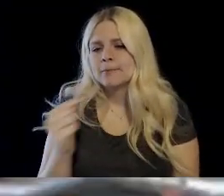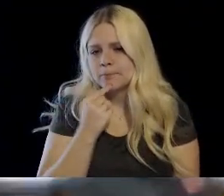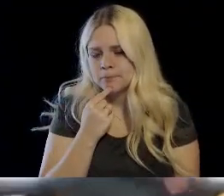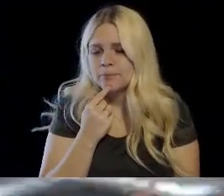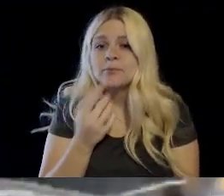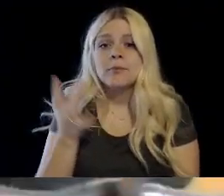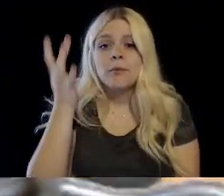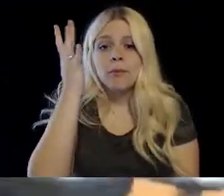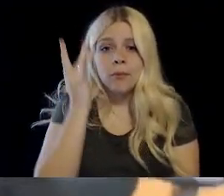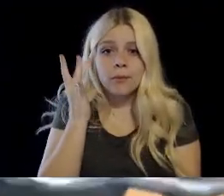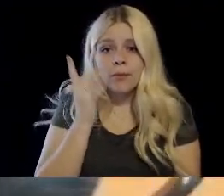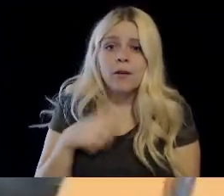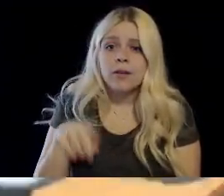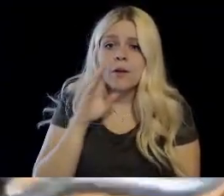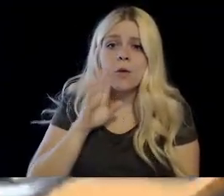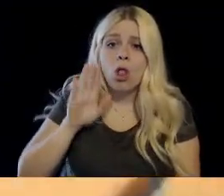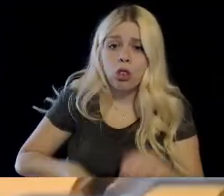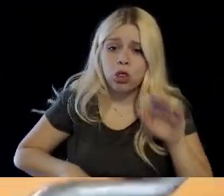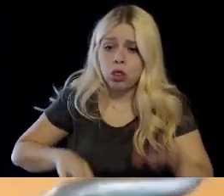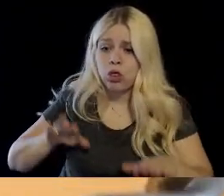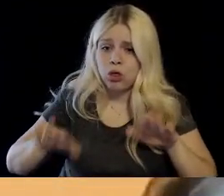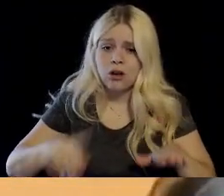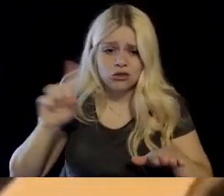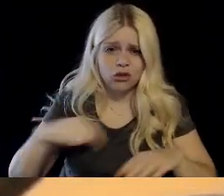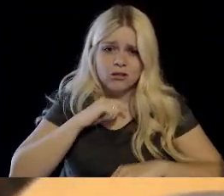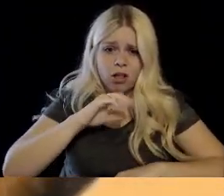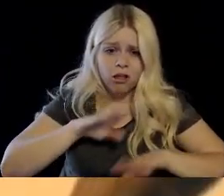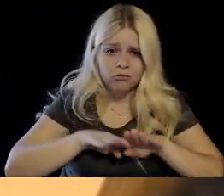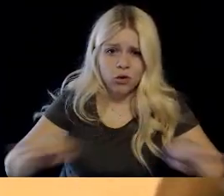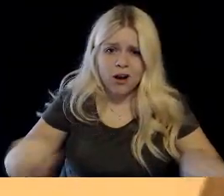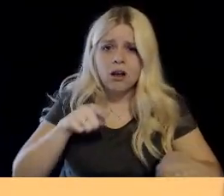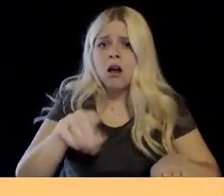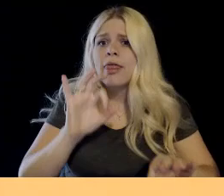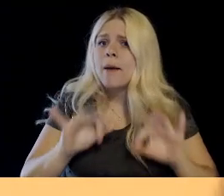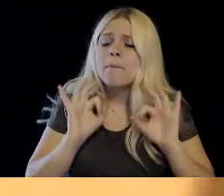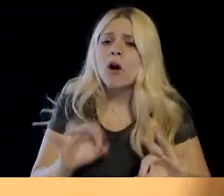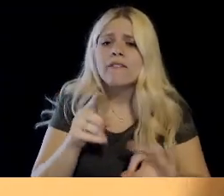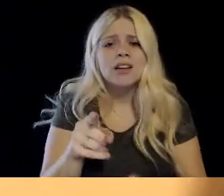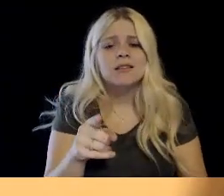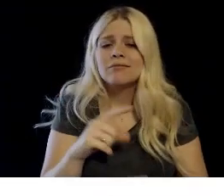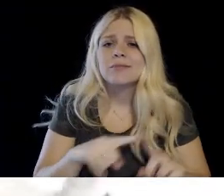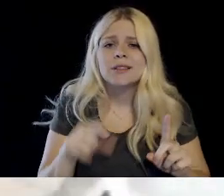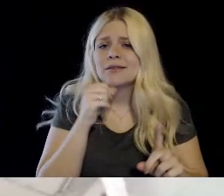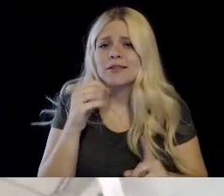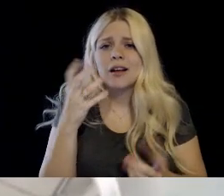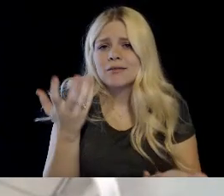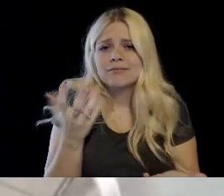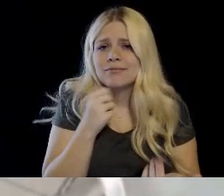walk on just the concrete. Erica: Right! Like, this, this first one. The first one in the door. Oh, don't turn